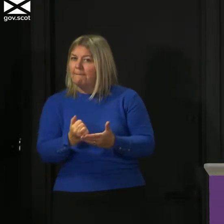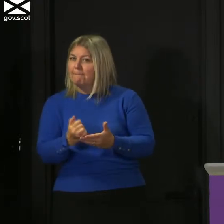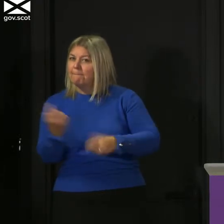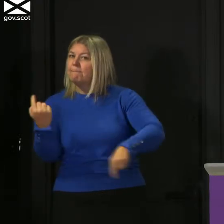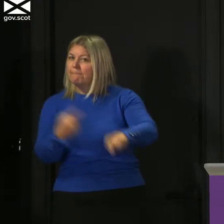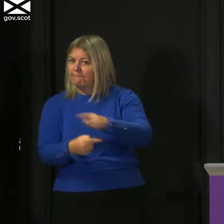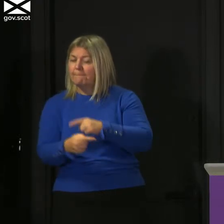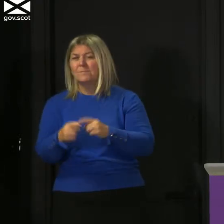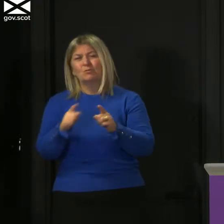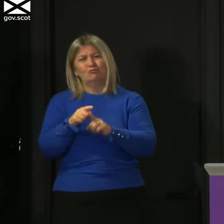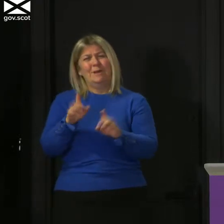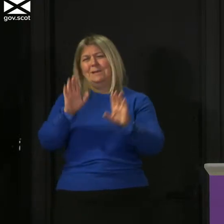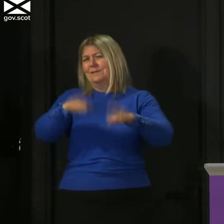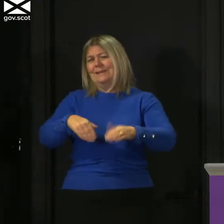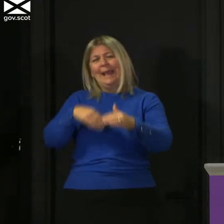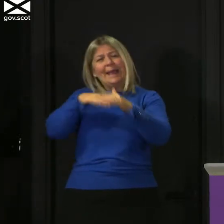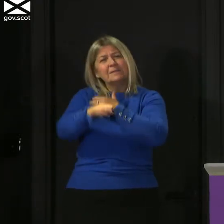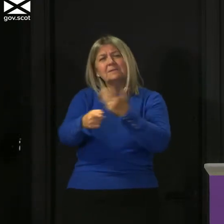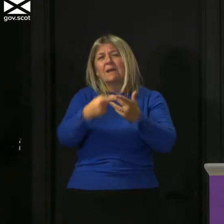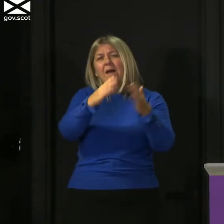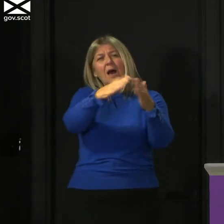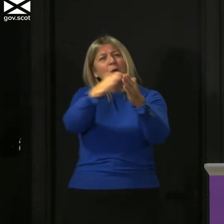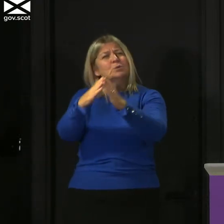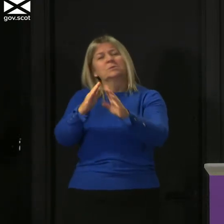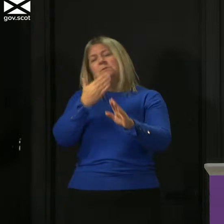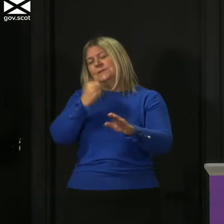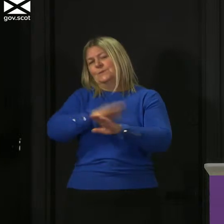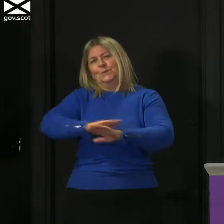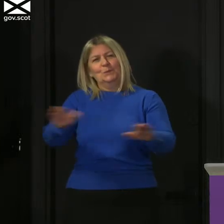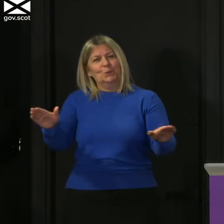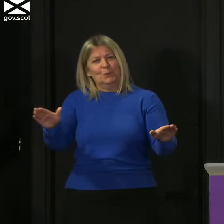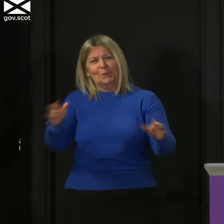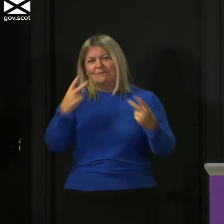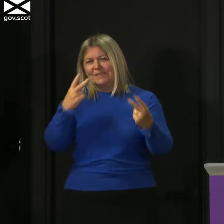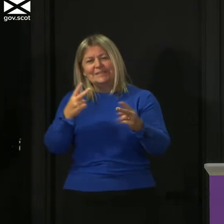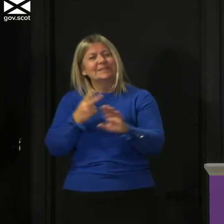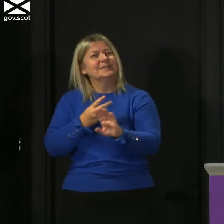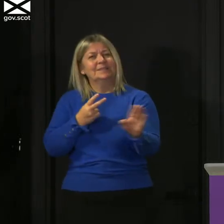people's houses that is really important because we know household to household transmission is